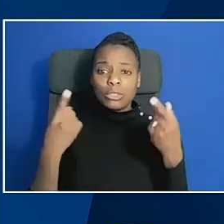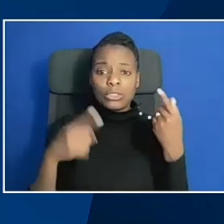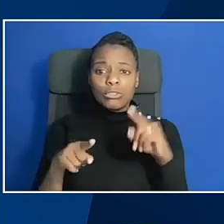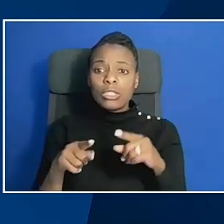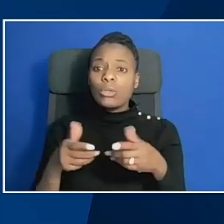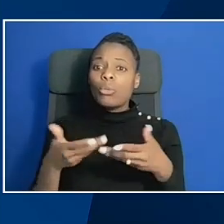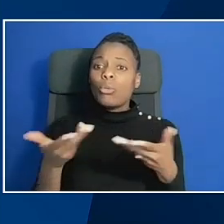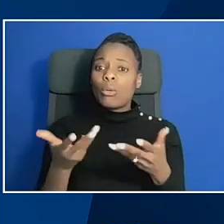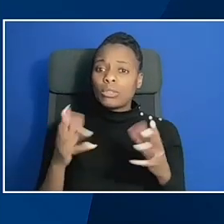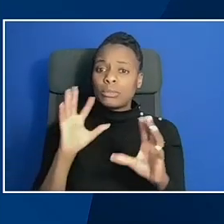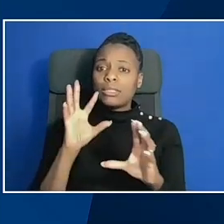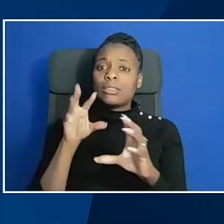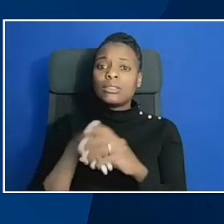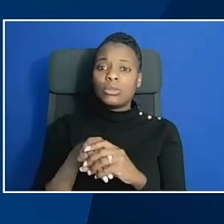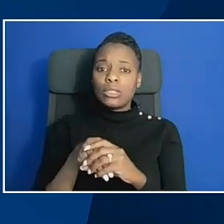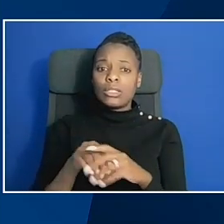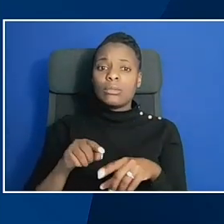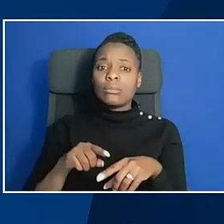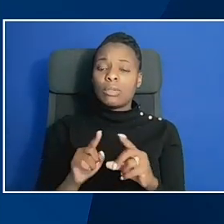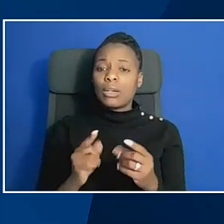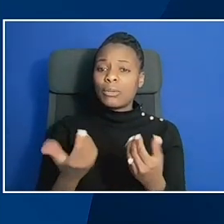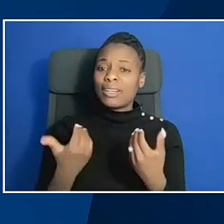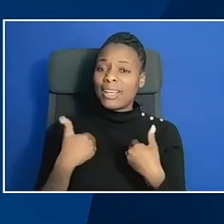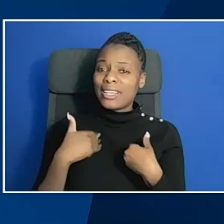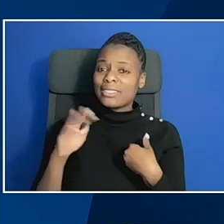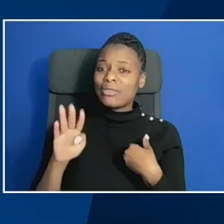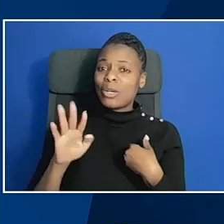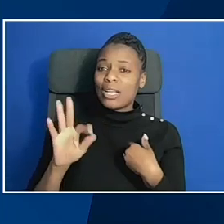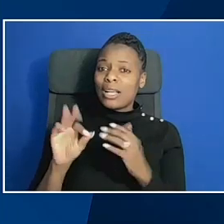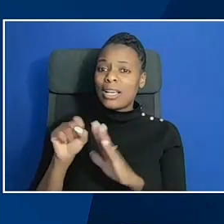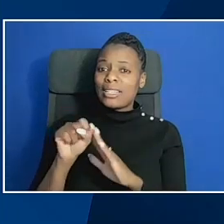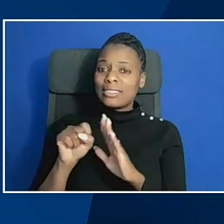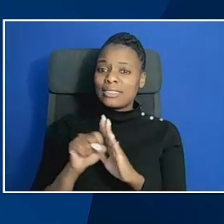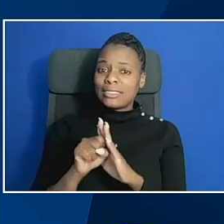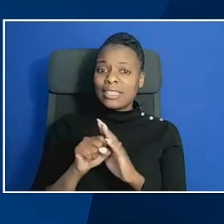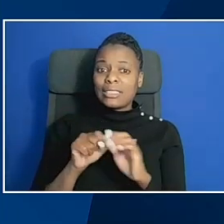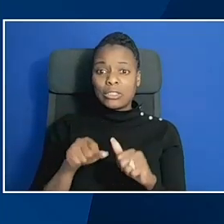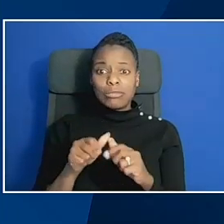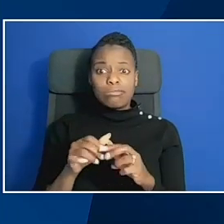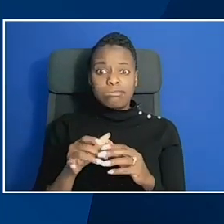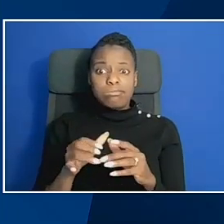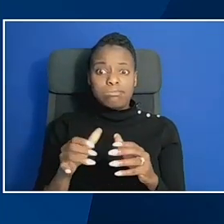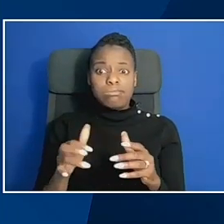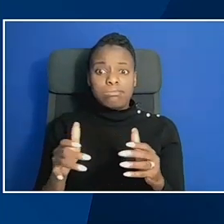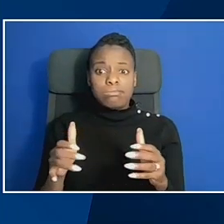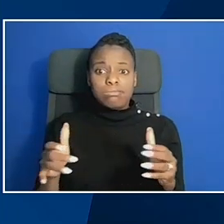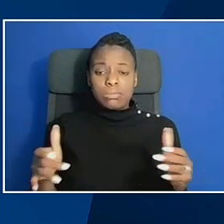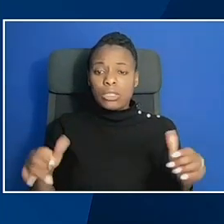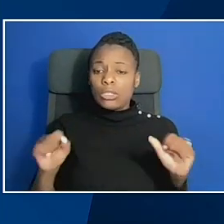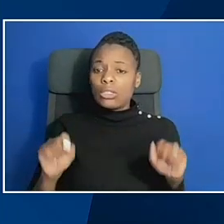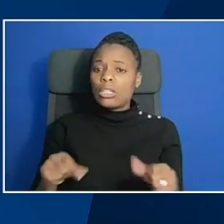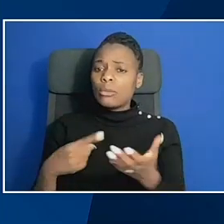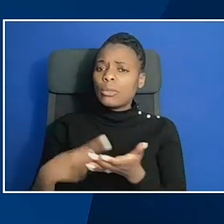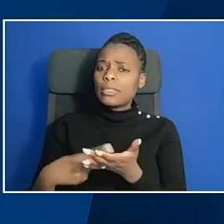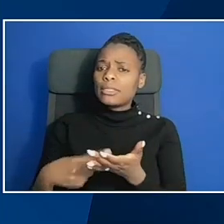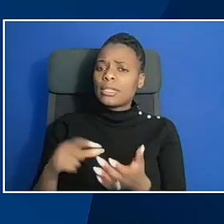And when it has 49 states, you know, where clearly right now it could expand beyond. But we're talking about SARA and what exists.